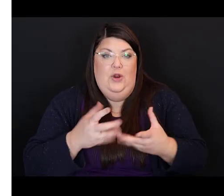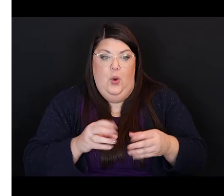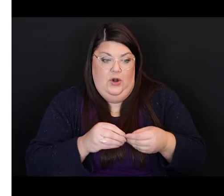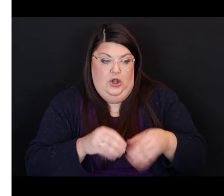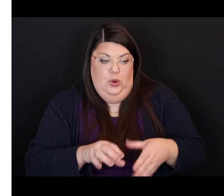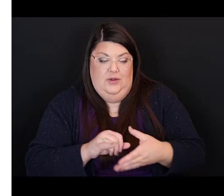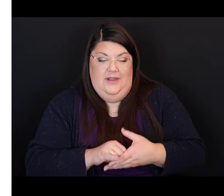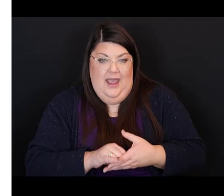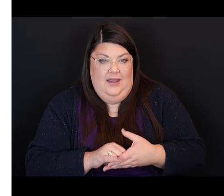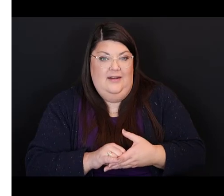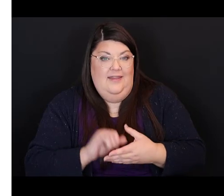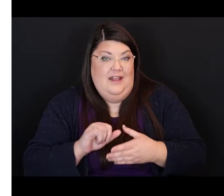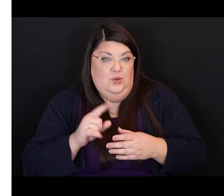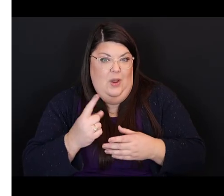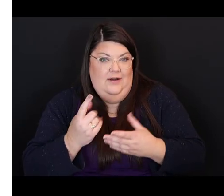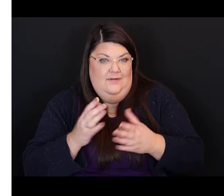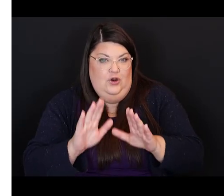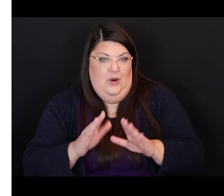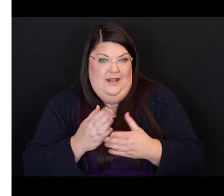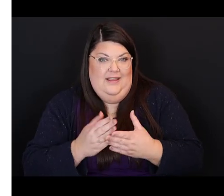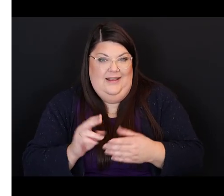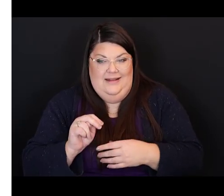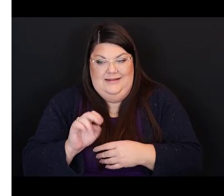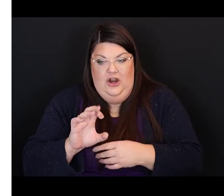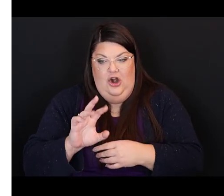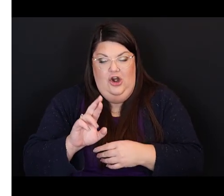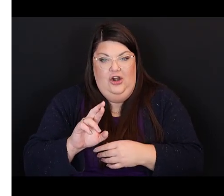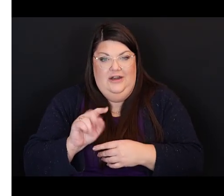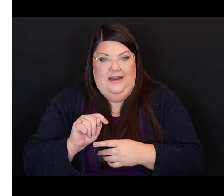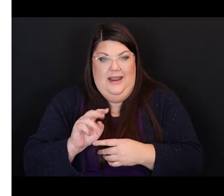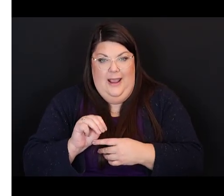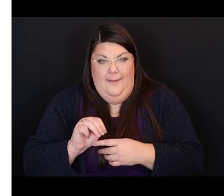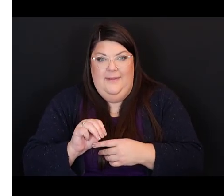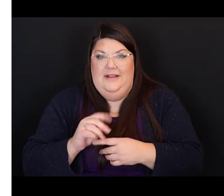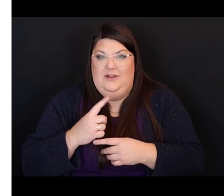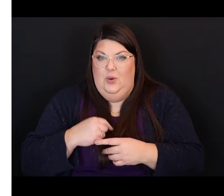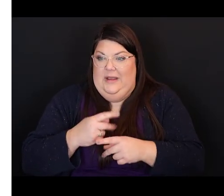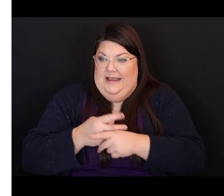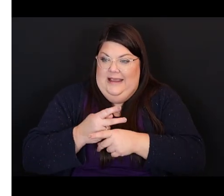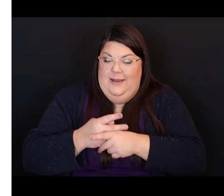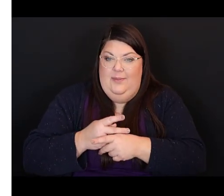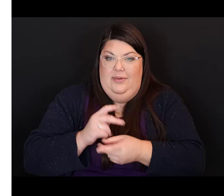of the great things that NCRTM does, is to make sure we don't lose that great knowledge base,